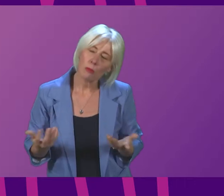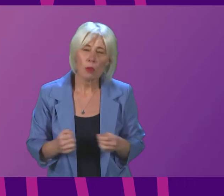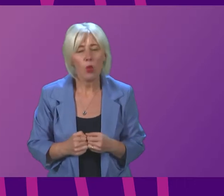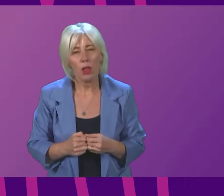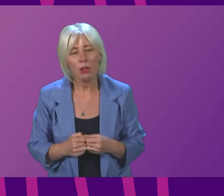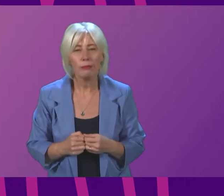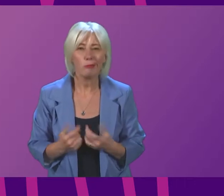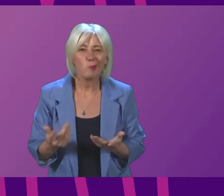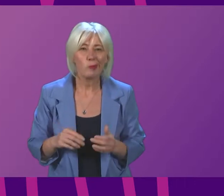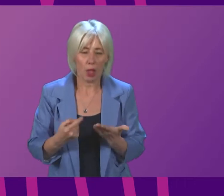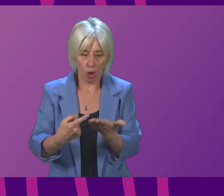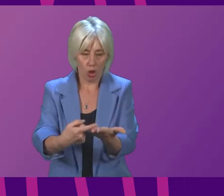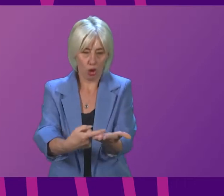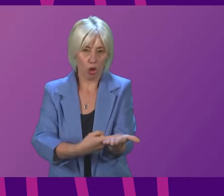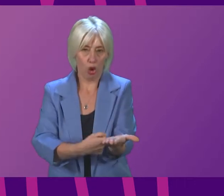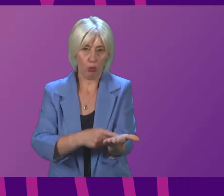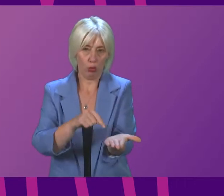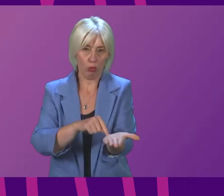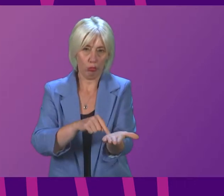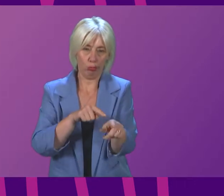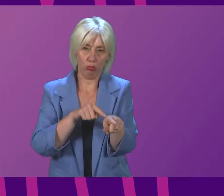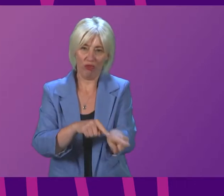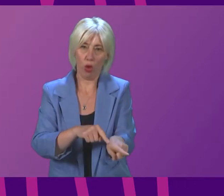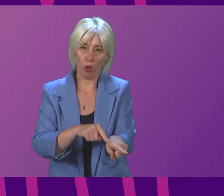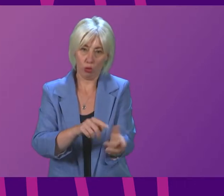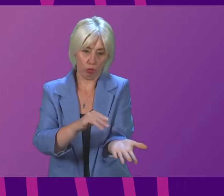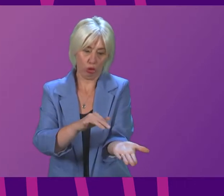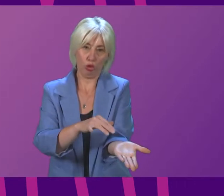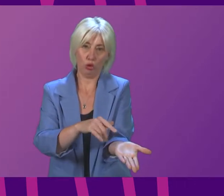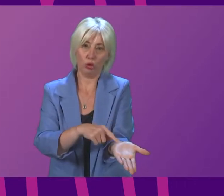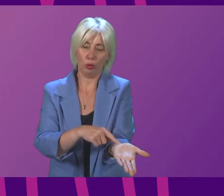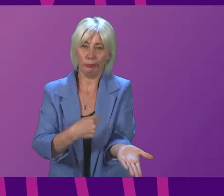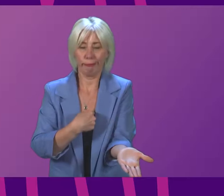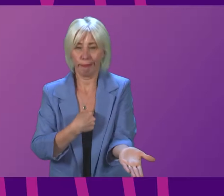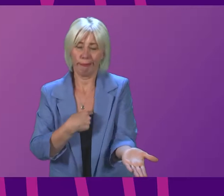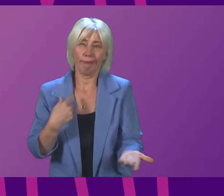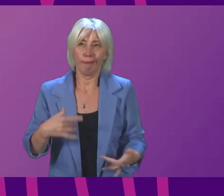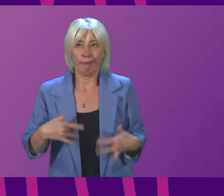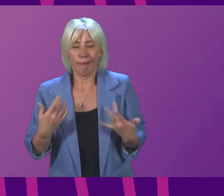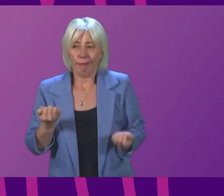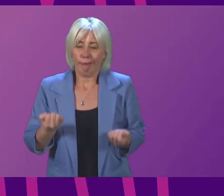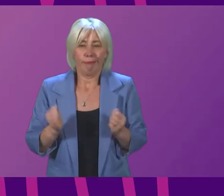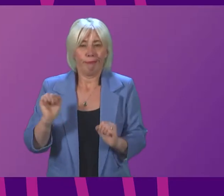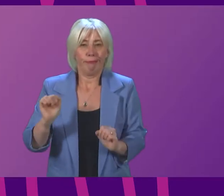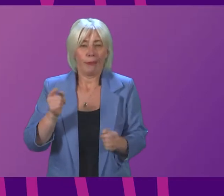The terms of reference are there. I think that my judgment is that Lady Poole might think that